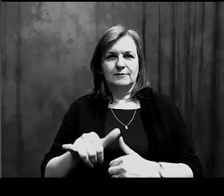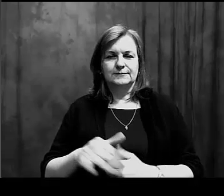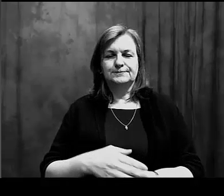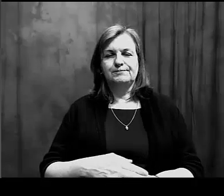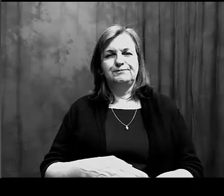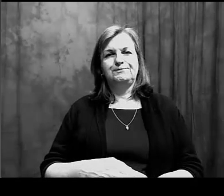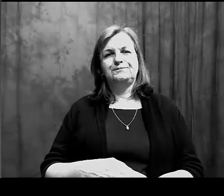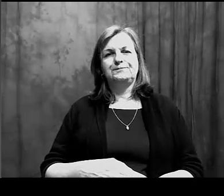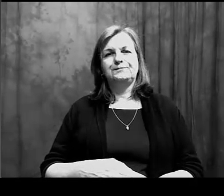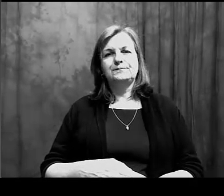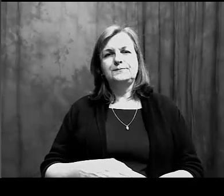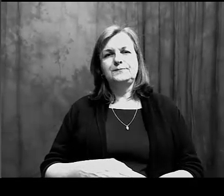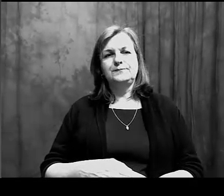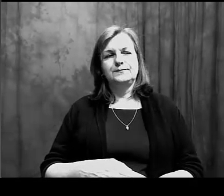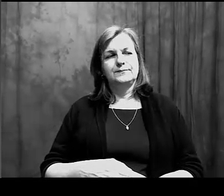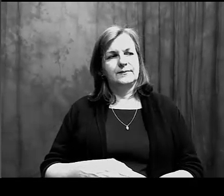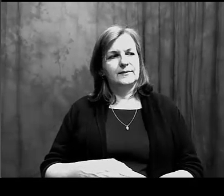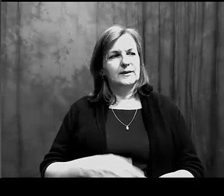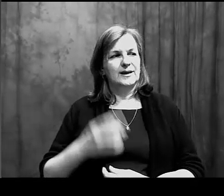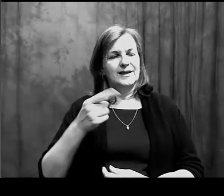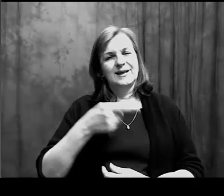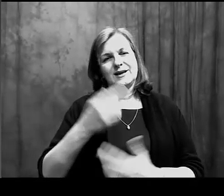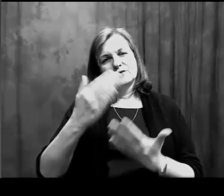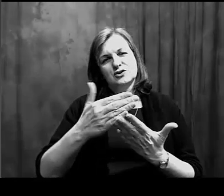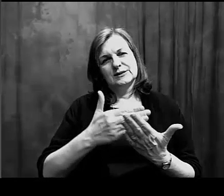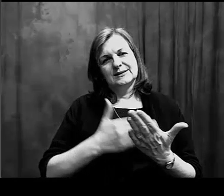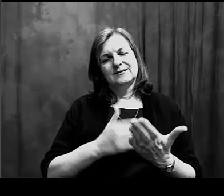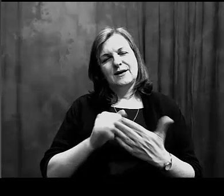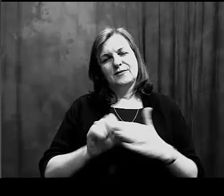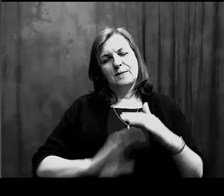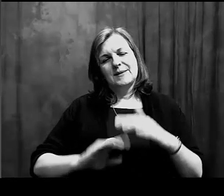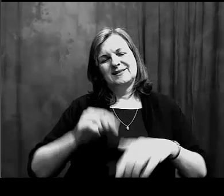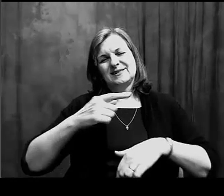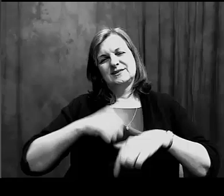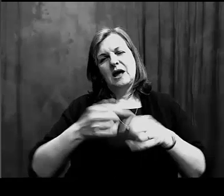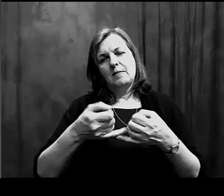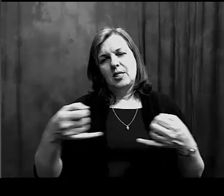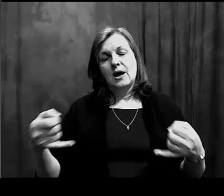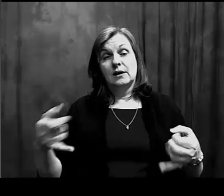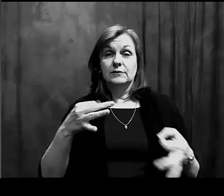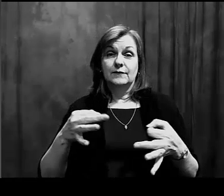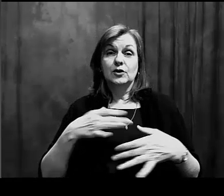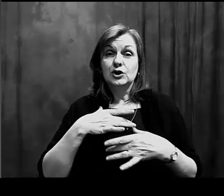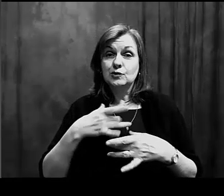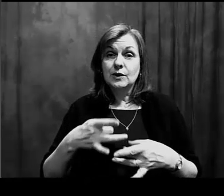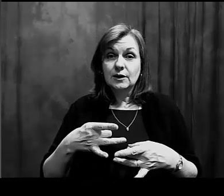we know that this is the basic timeline and if you're interested you can kind of